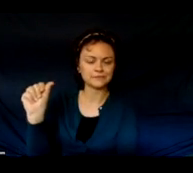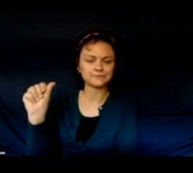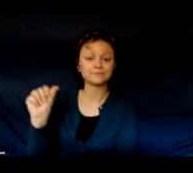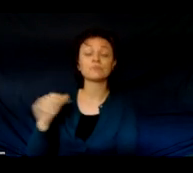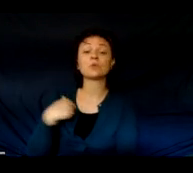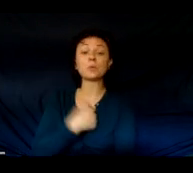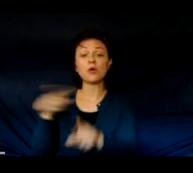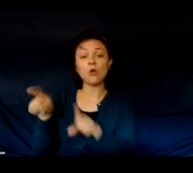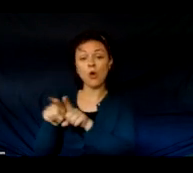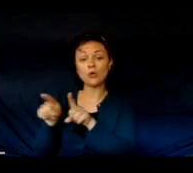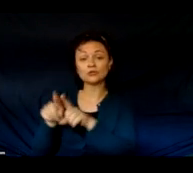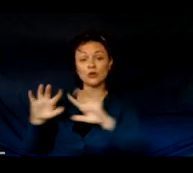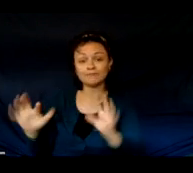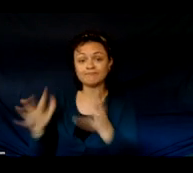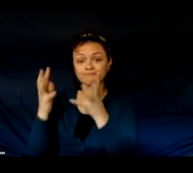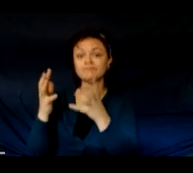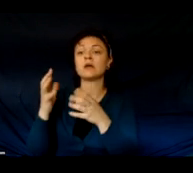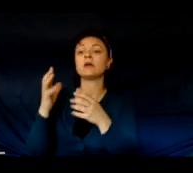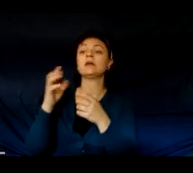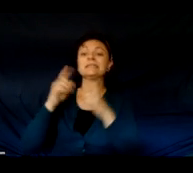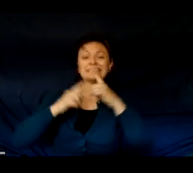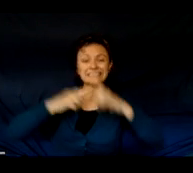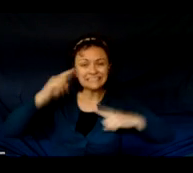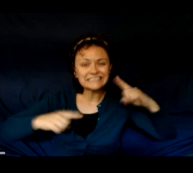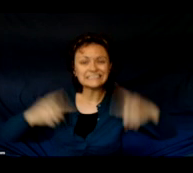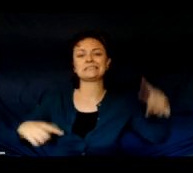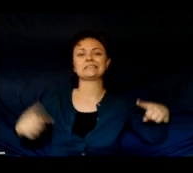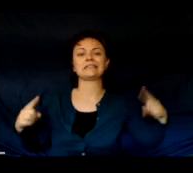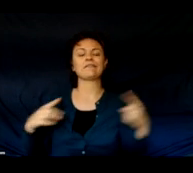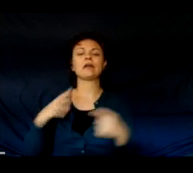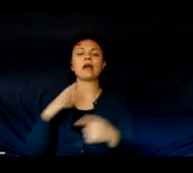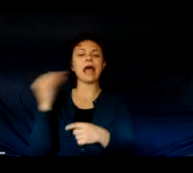and cohesive dissemination partner network